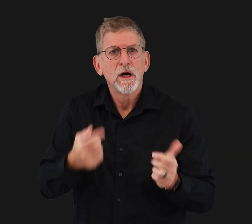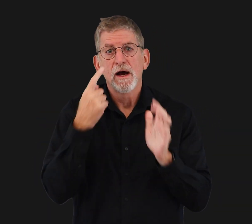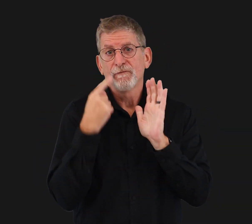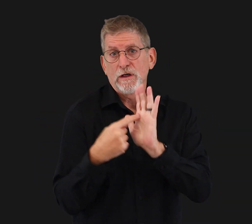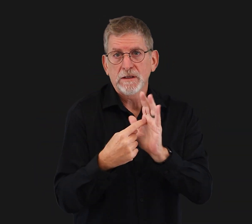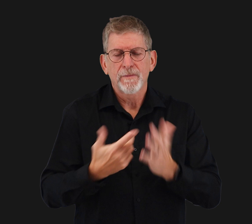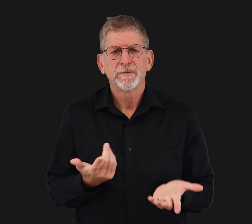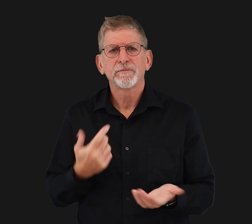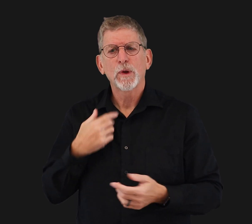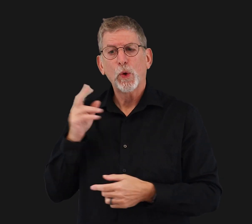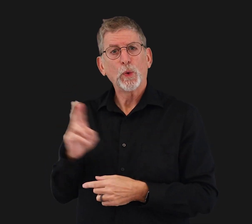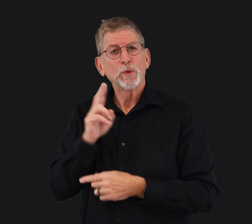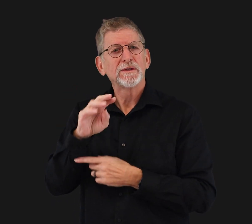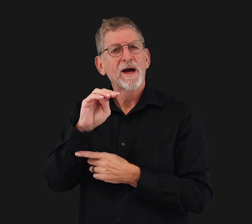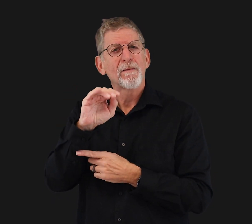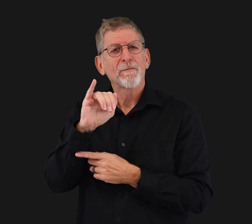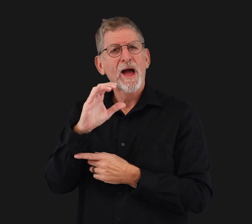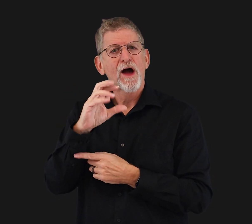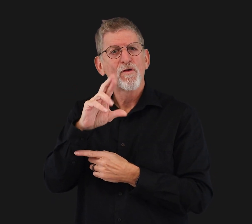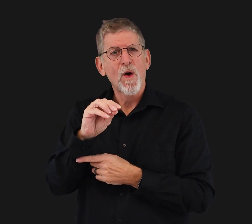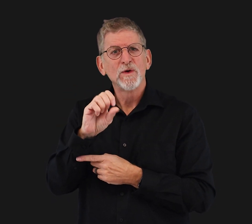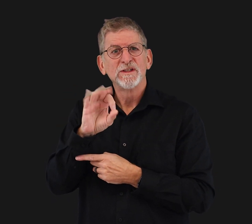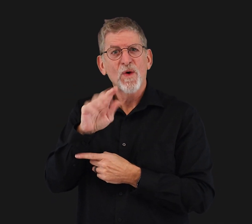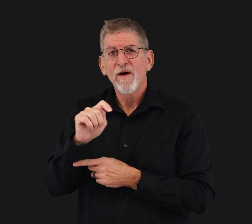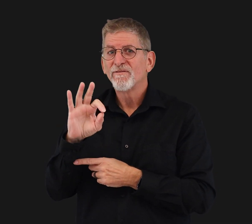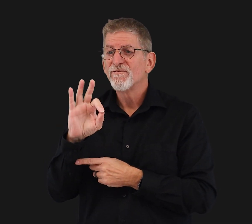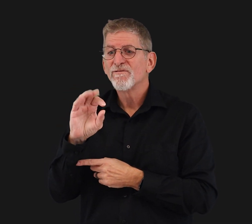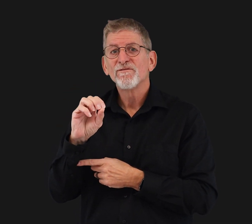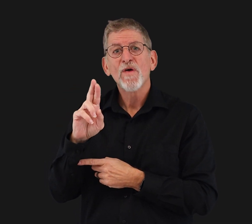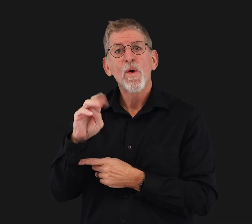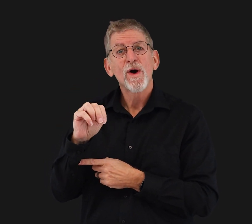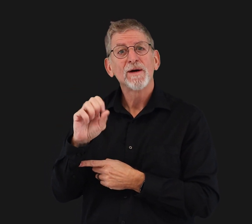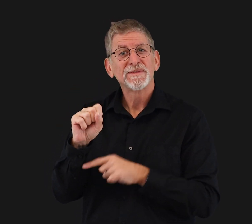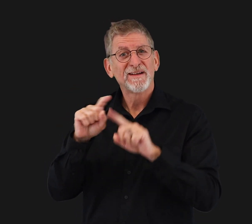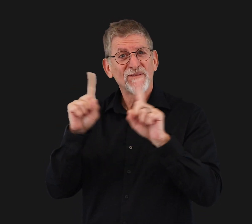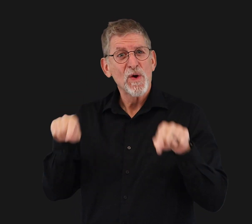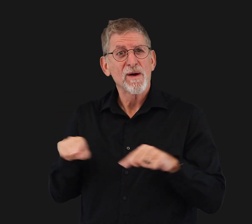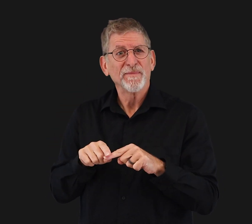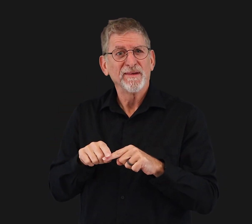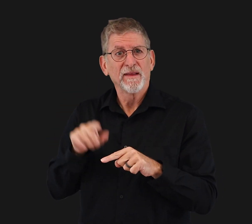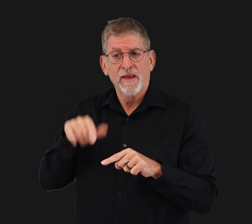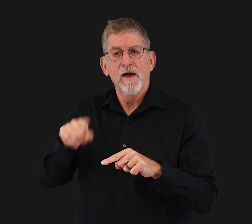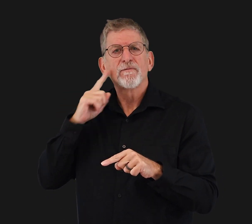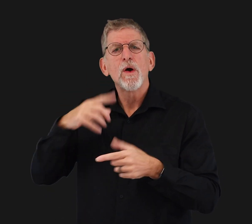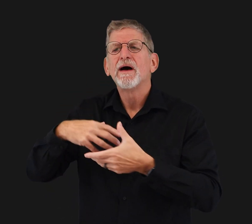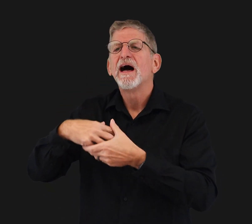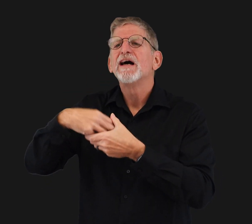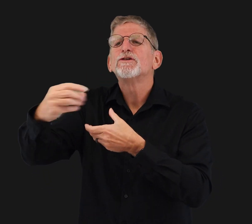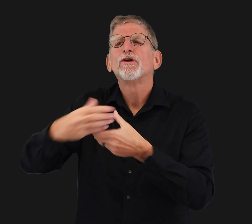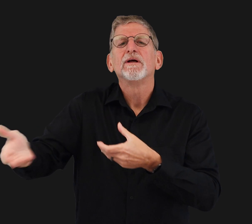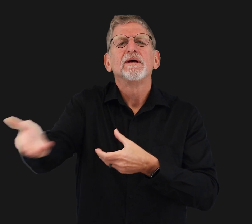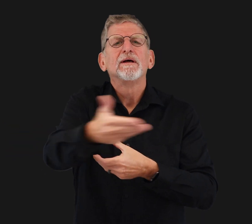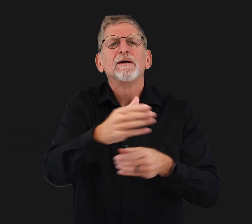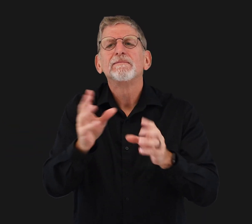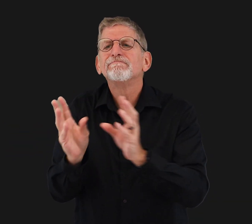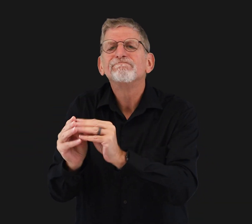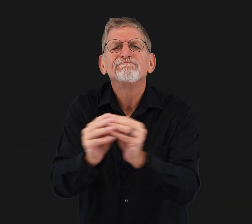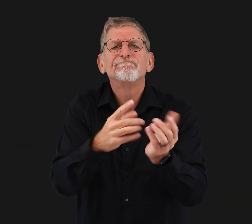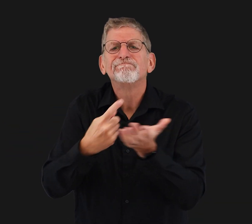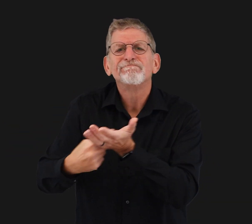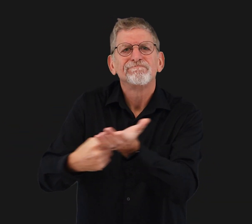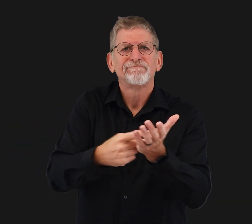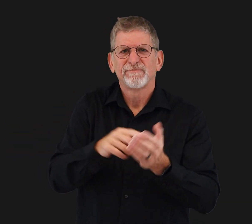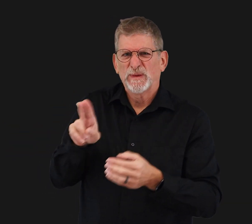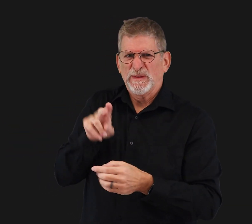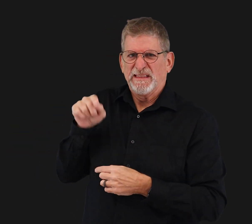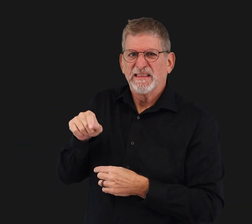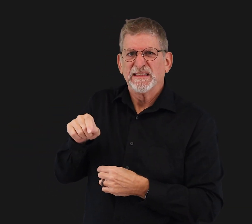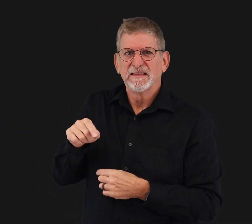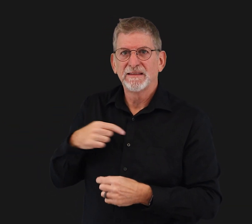For example, we used Microsoft Forms for our external consultations.